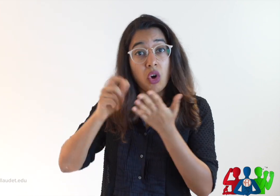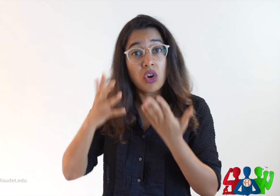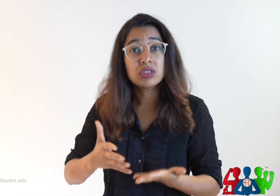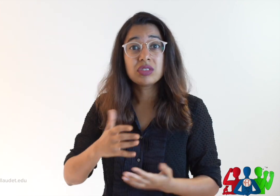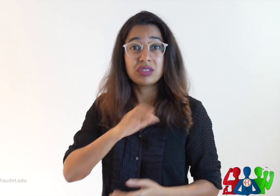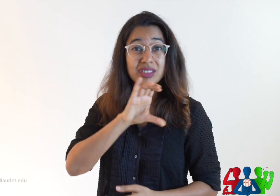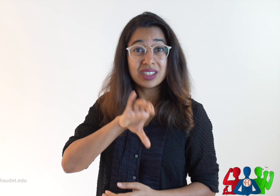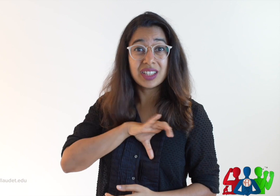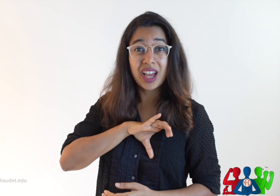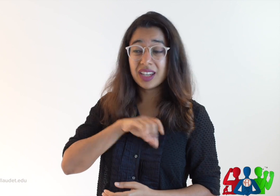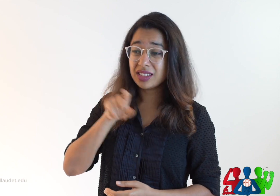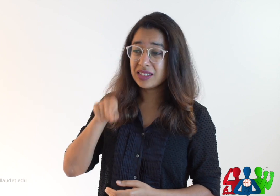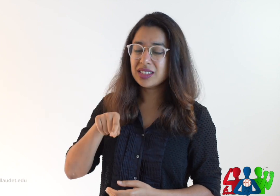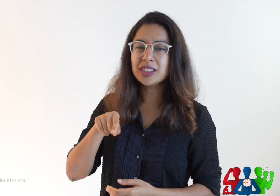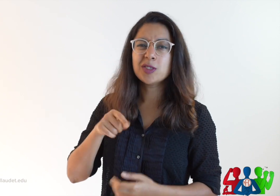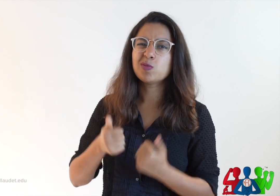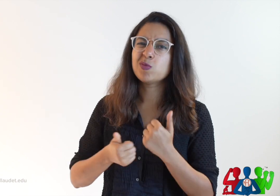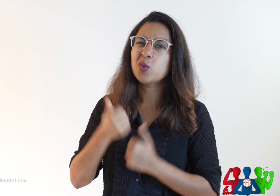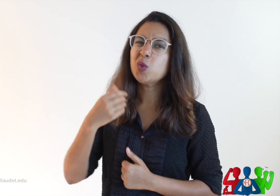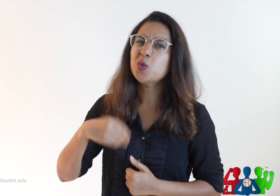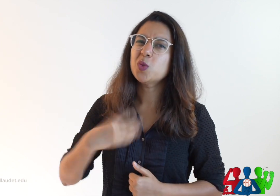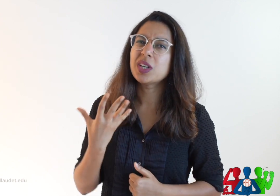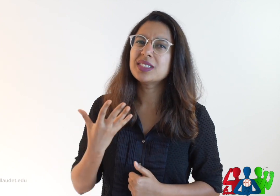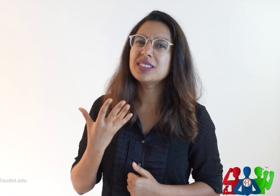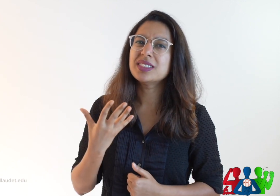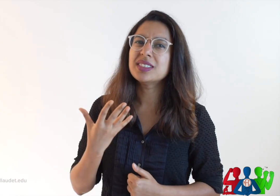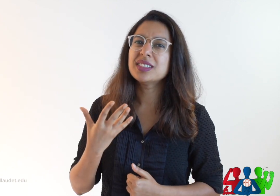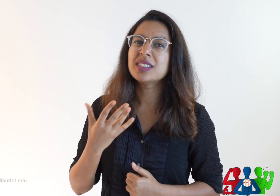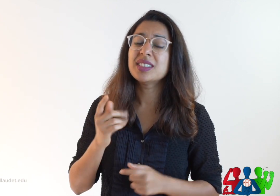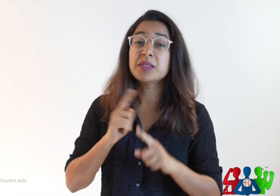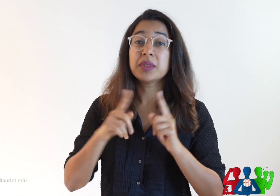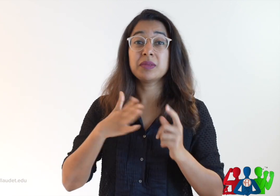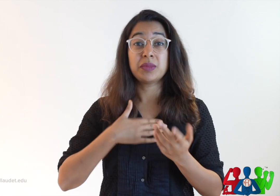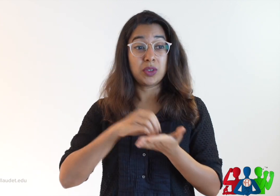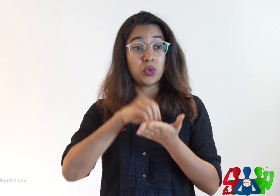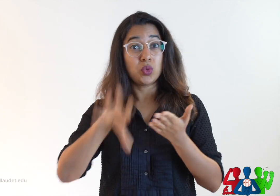at the books I compiled, at the authors and the characters, I realized that